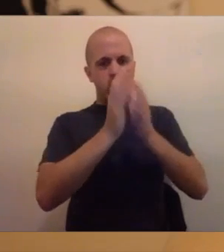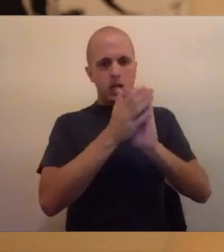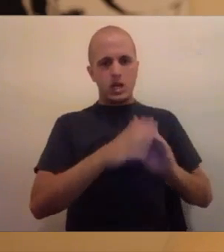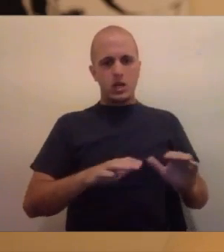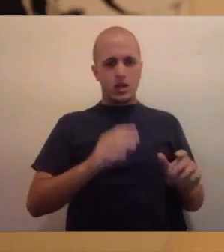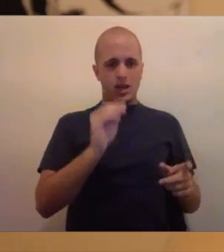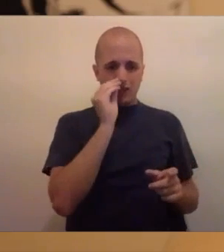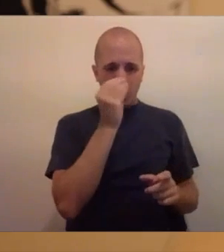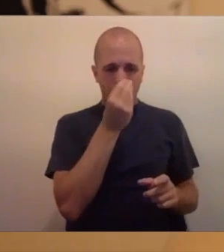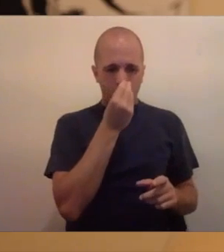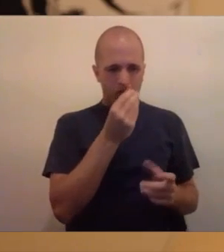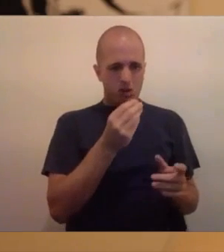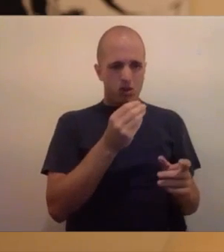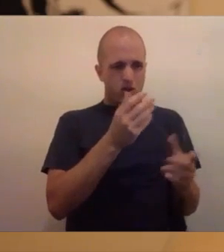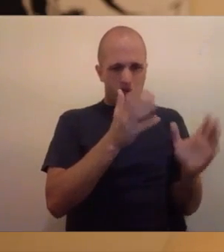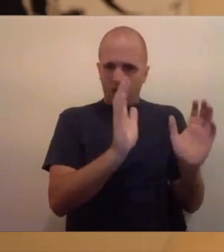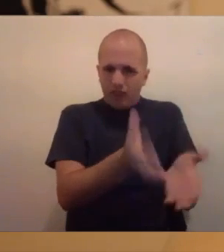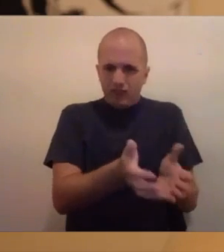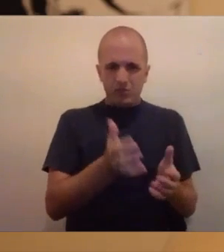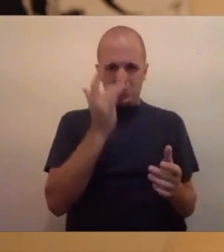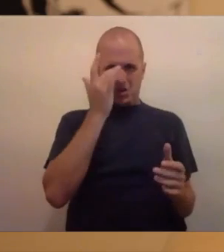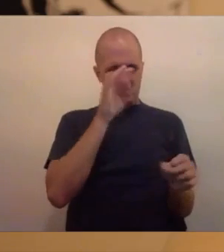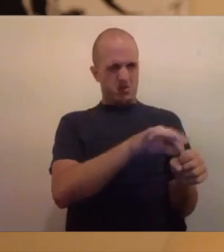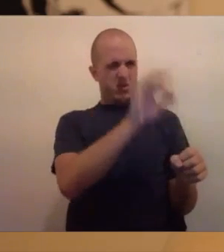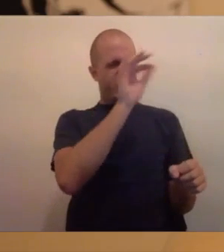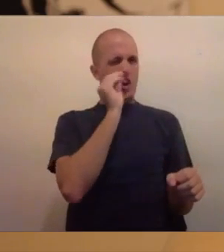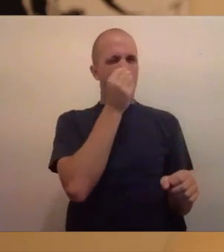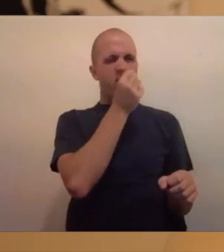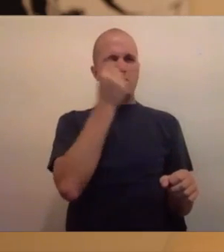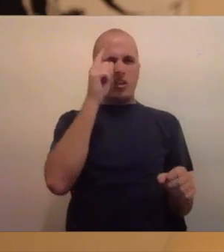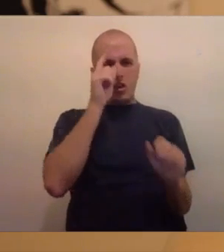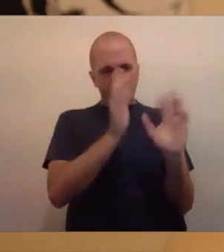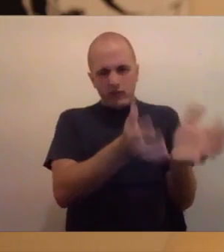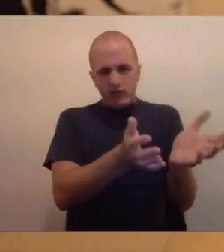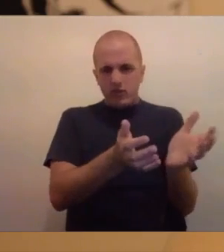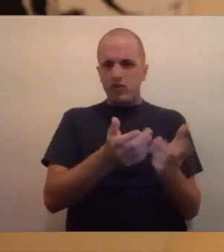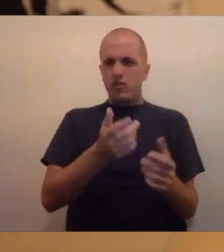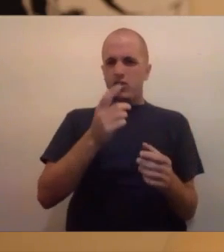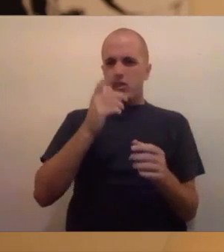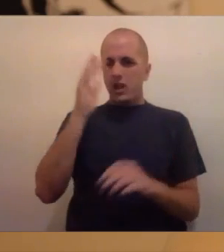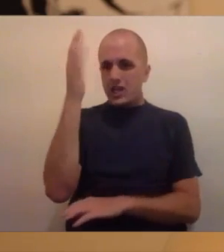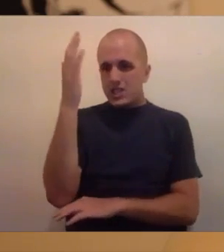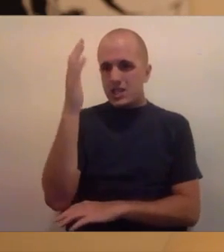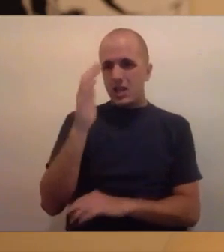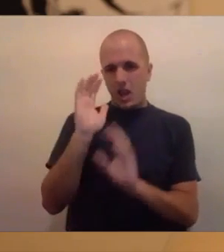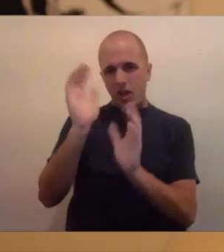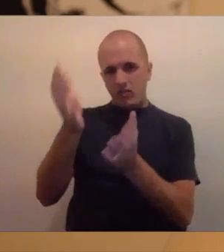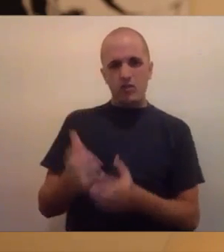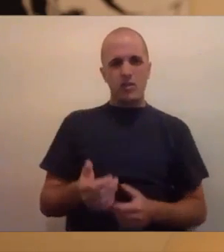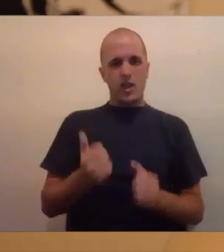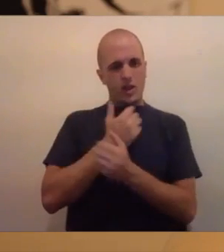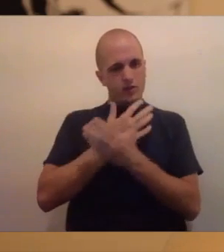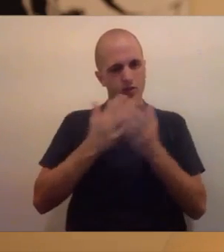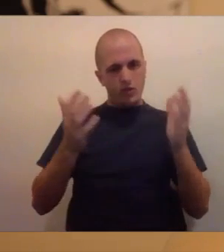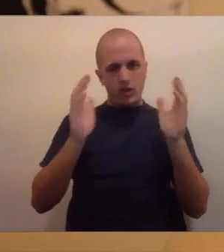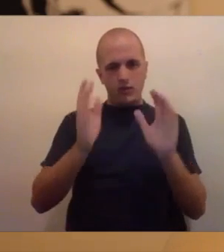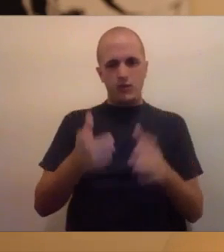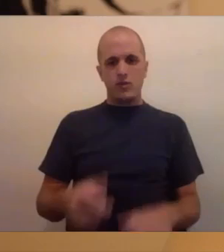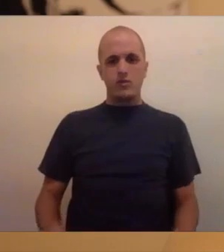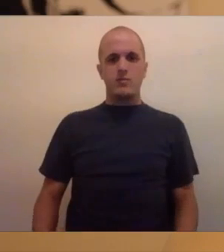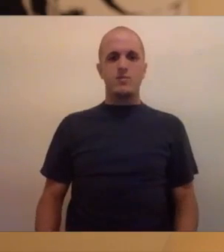and you don't harm, hurt or disturb them. Even a tree, a flower; why to pluck the flower?